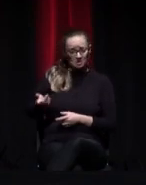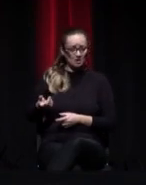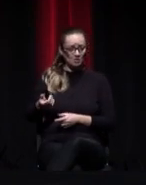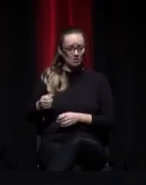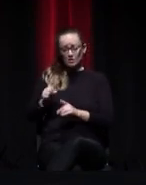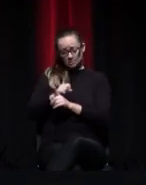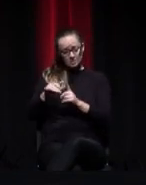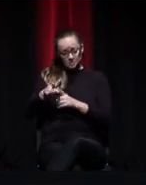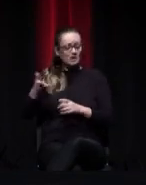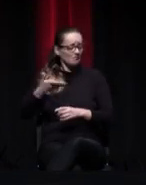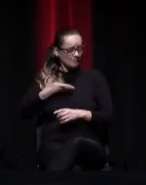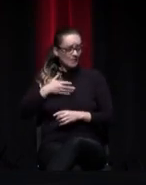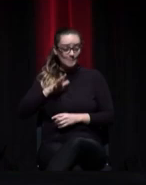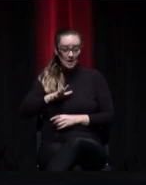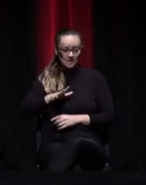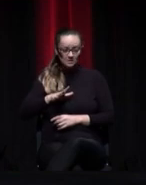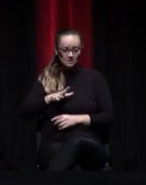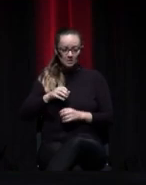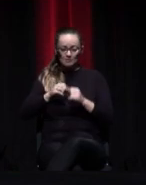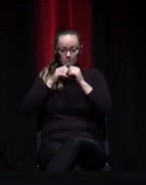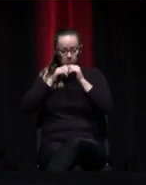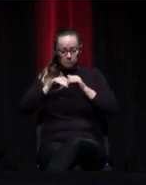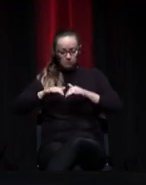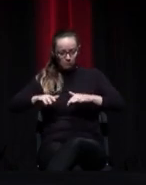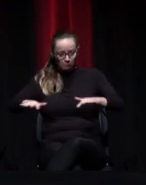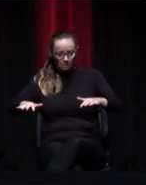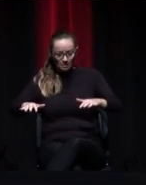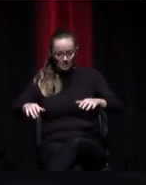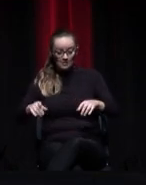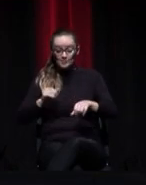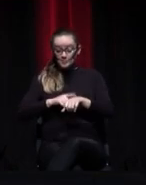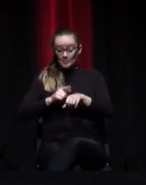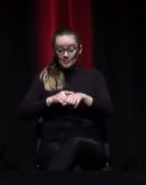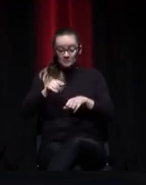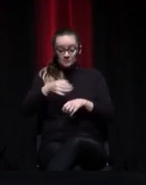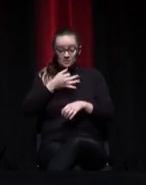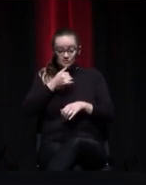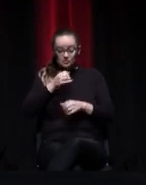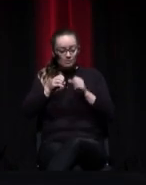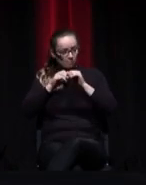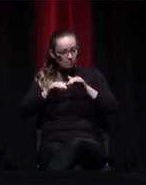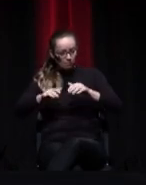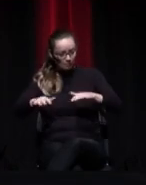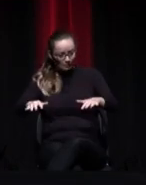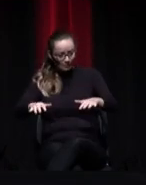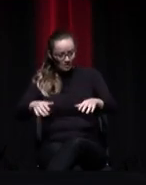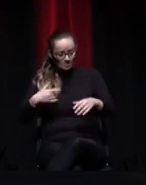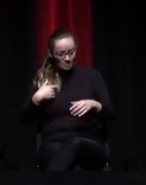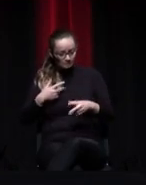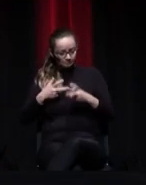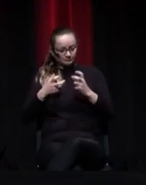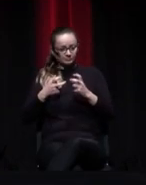but, suddenly, I go viral. And the time I go viral, I've crossed it, it's not border anymore,